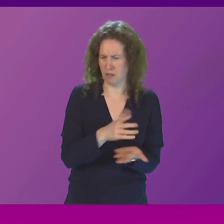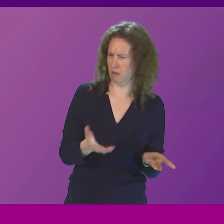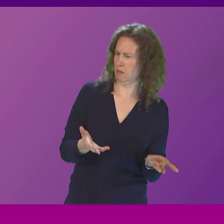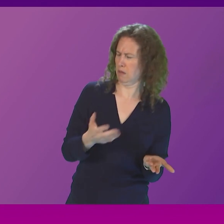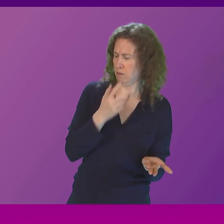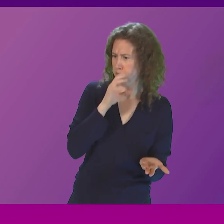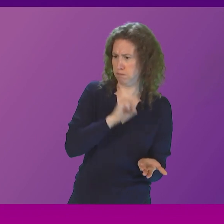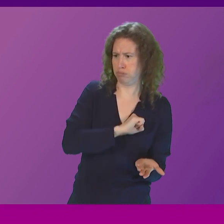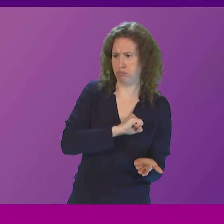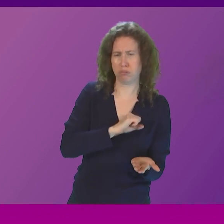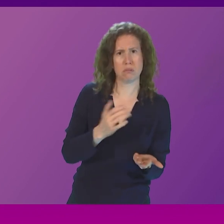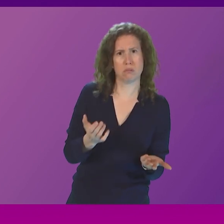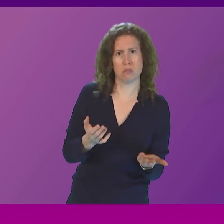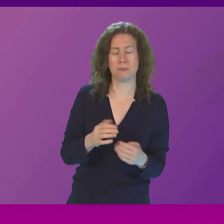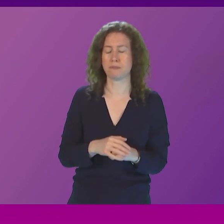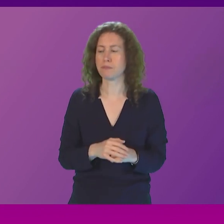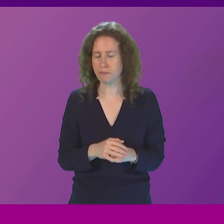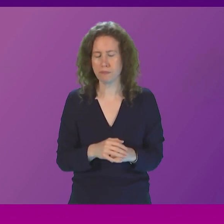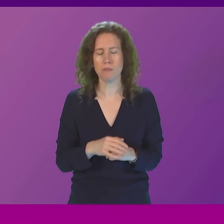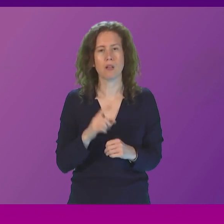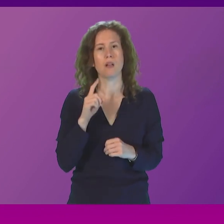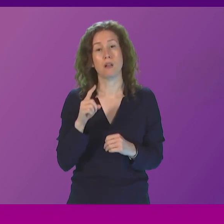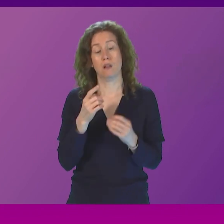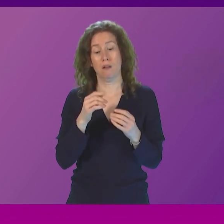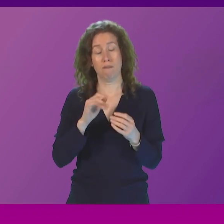Community pharmacies are a key point of access to national health service healthcare.